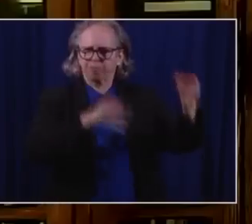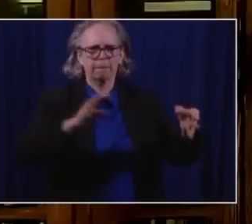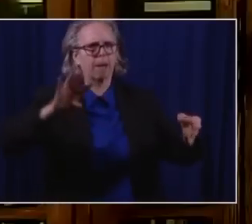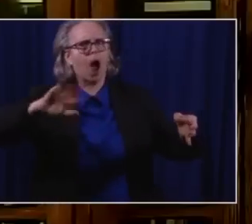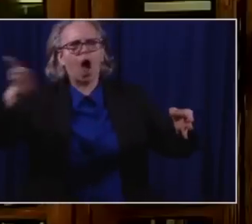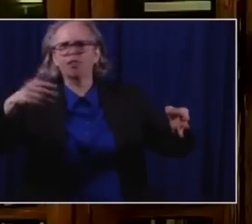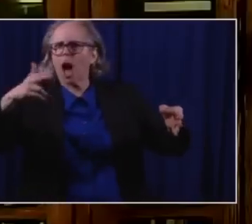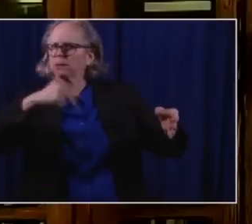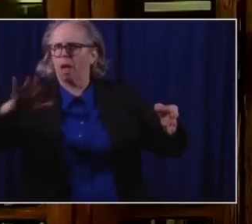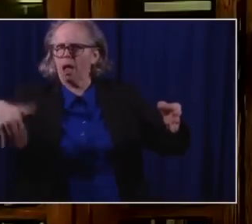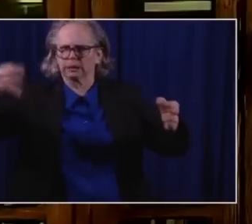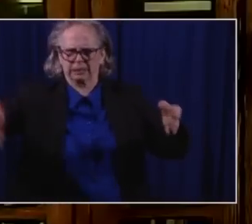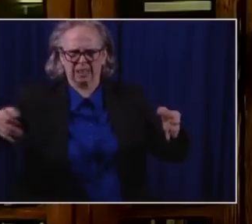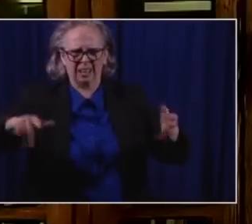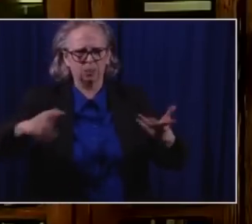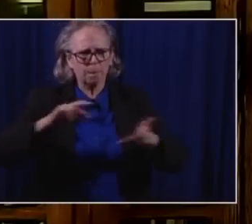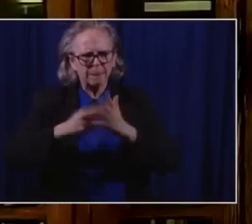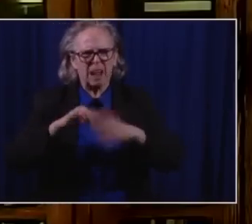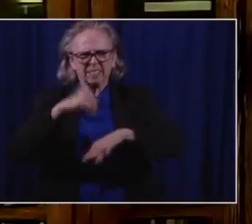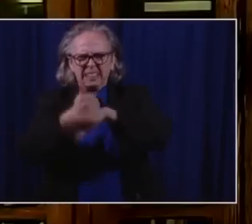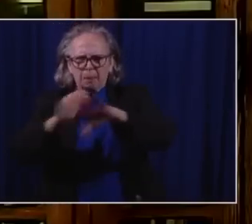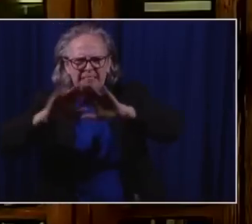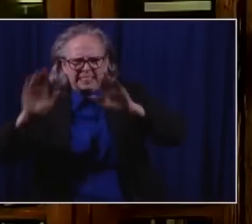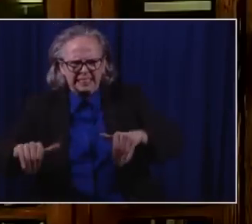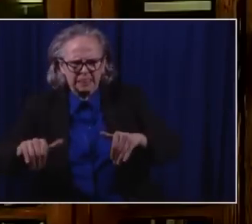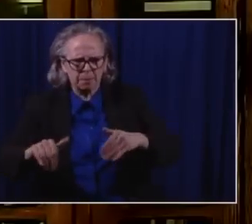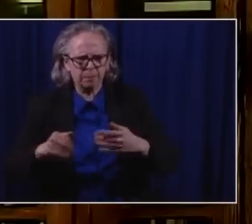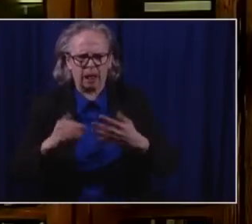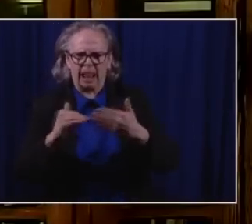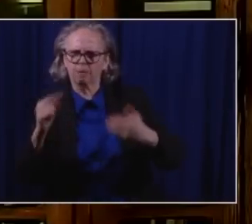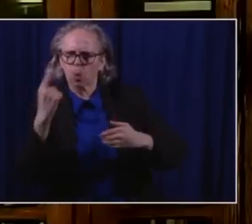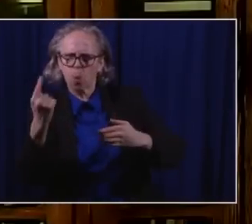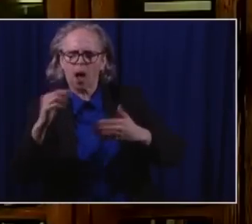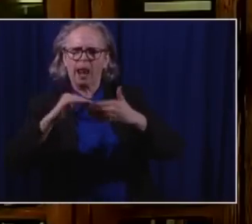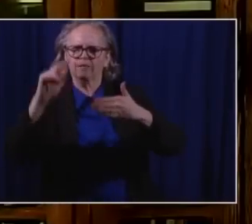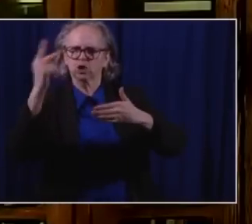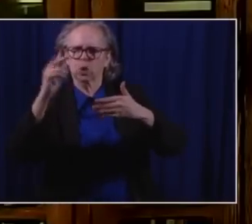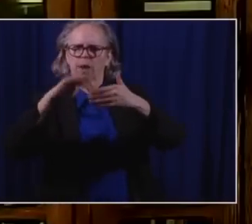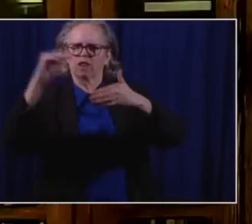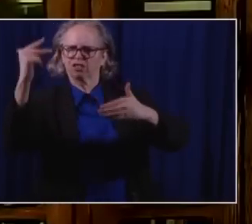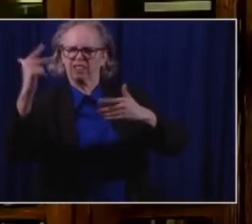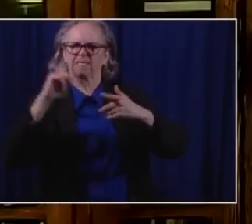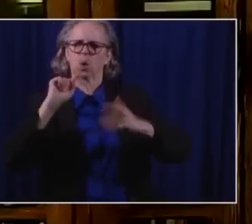free up staff. 7 out of the 40 plus hospitals so what we've